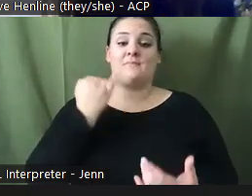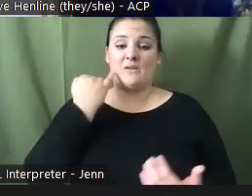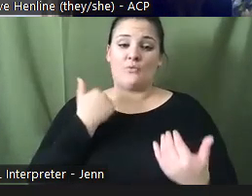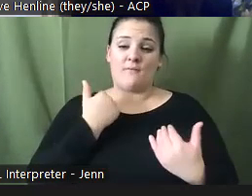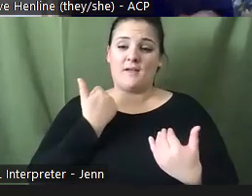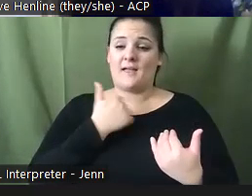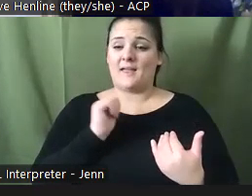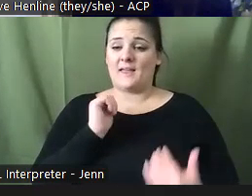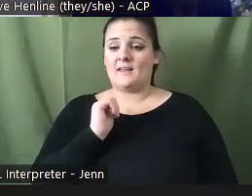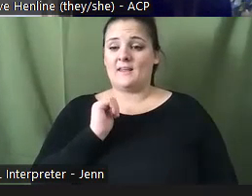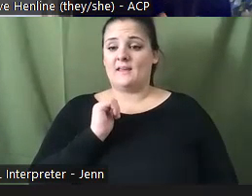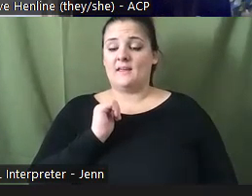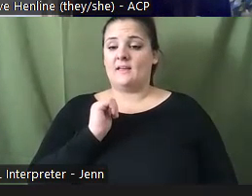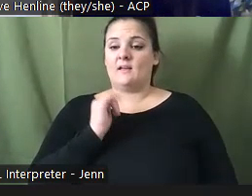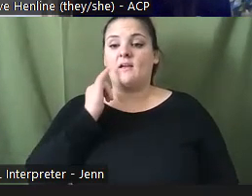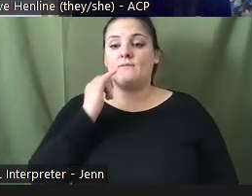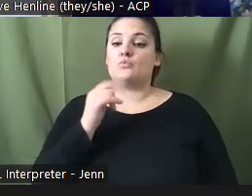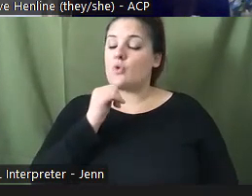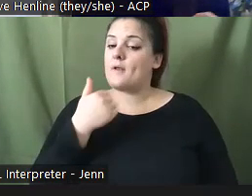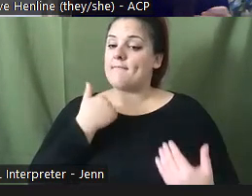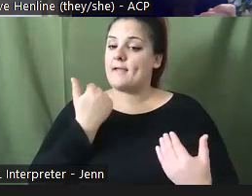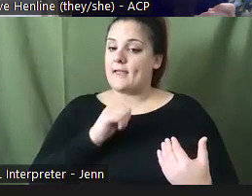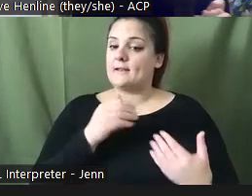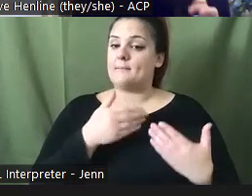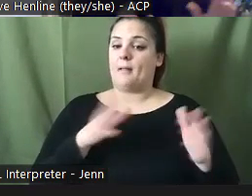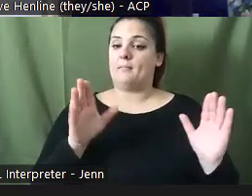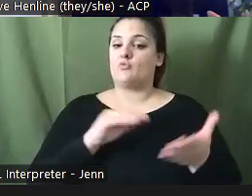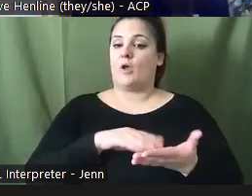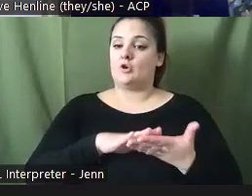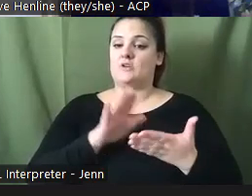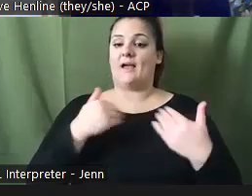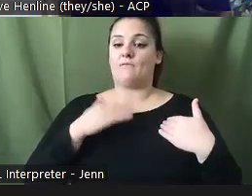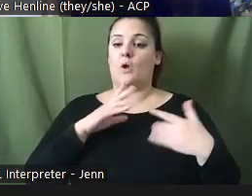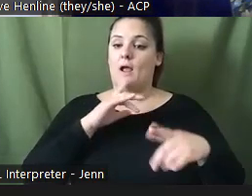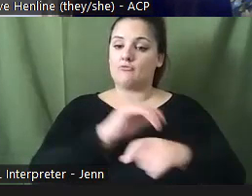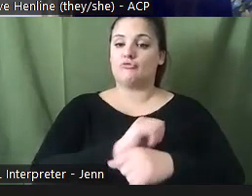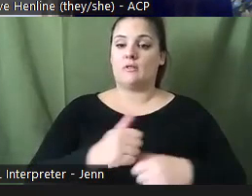rather if you DON'T have public records that have your actual address, that would be a good